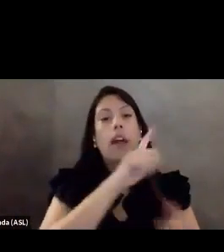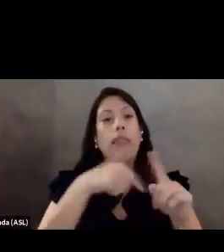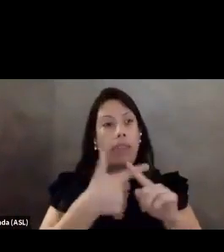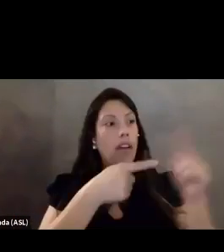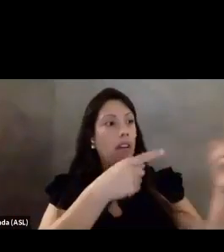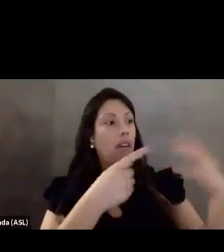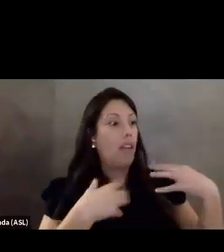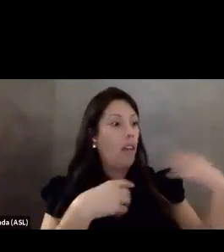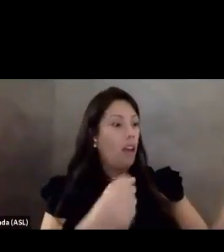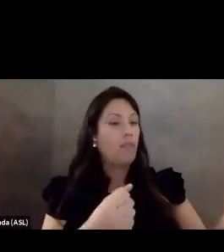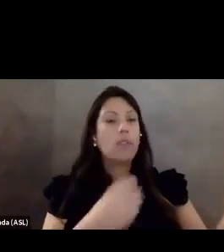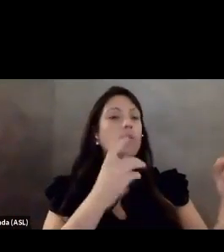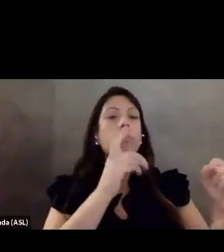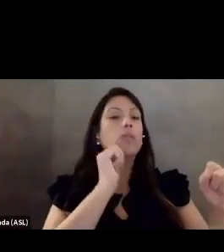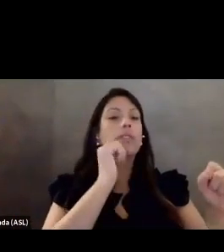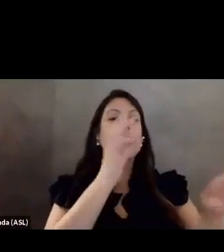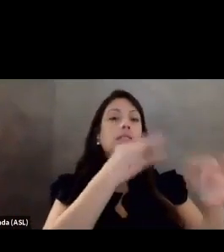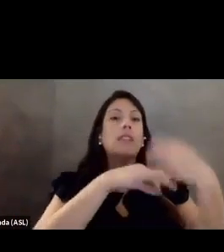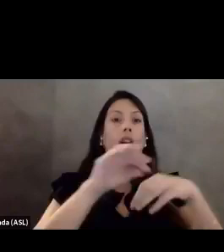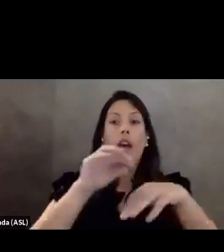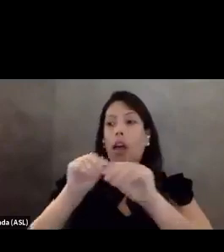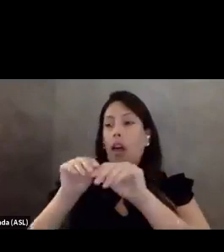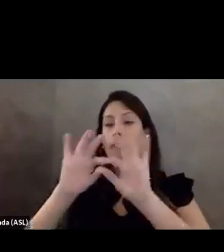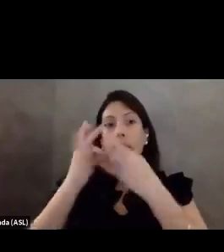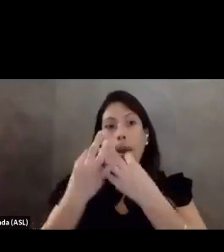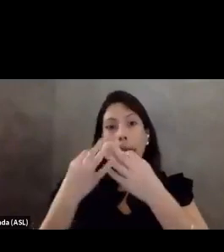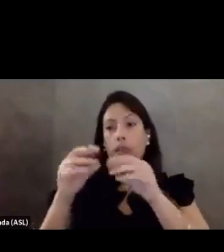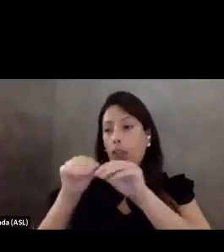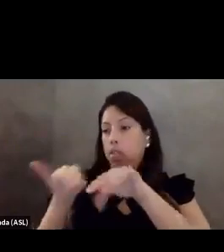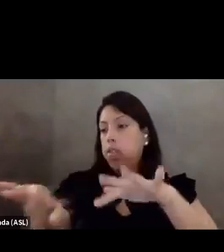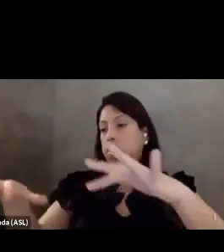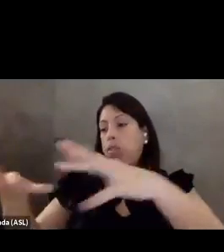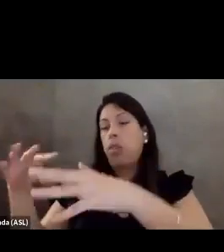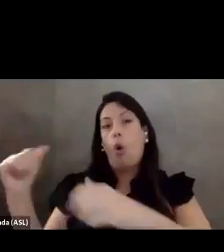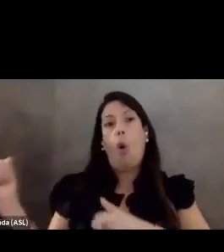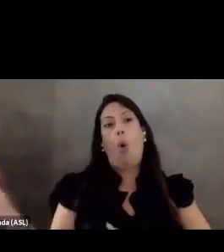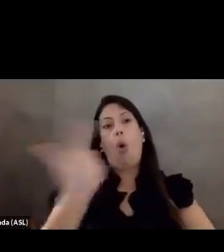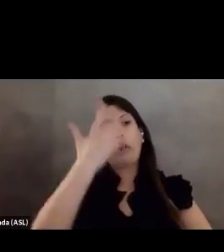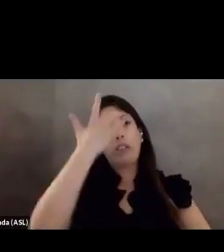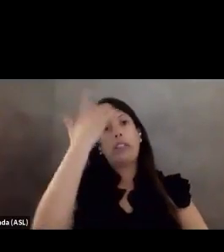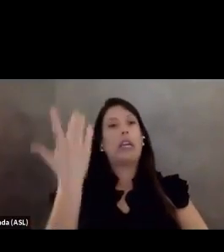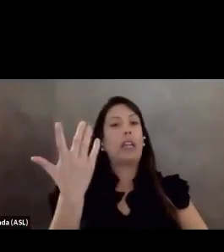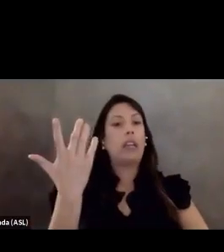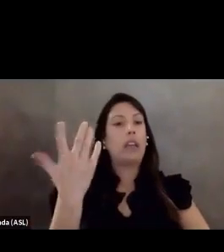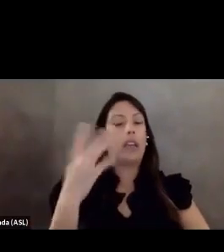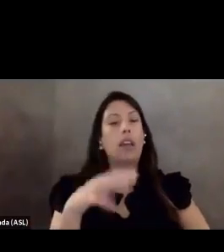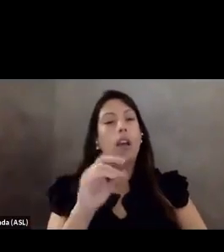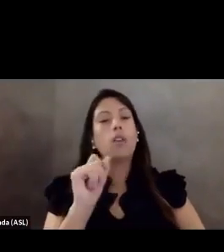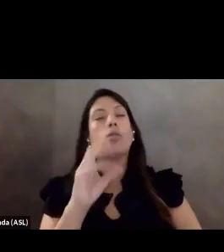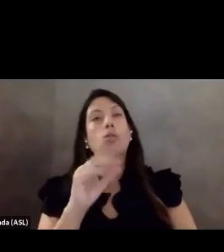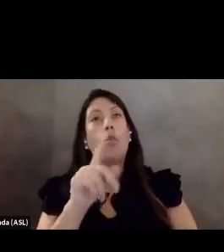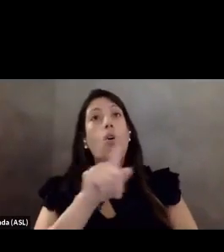case which also through all this pop up testing should be much quicker than if we